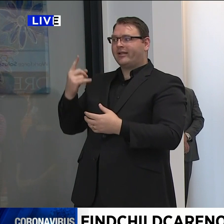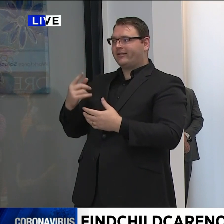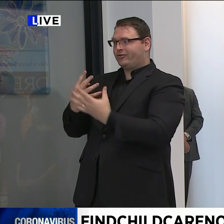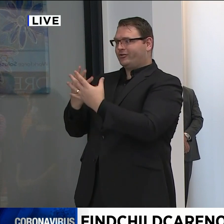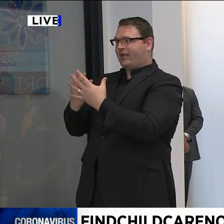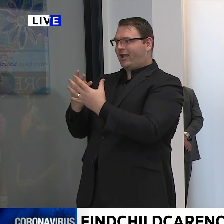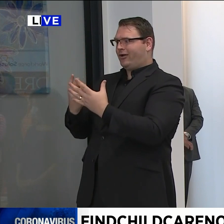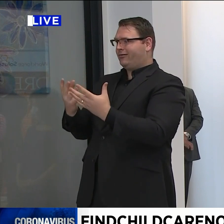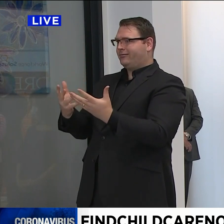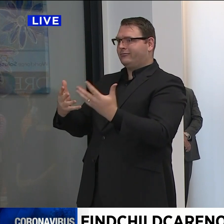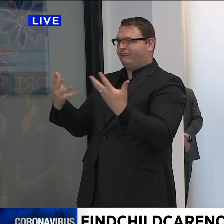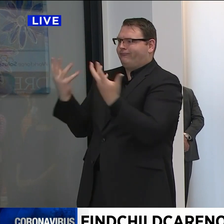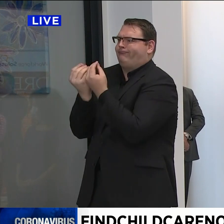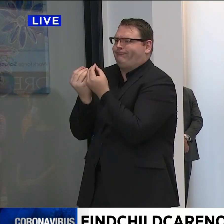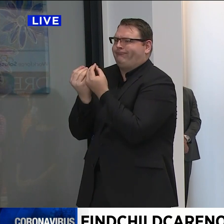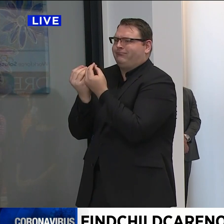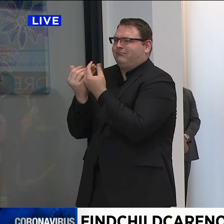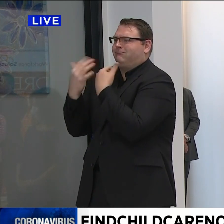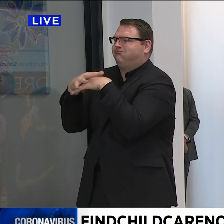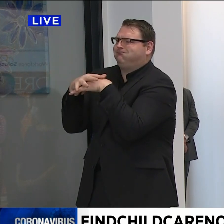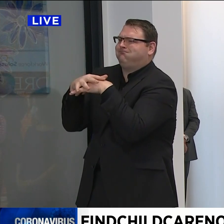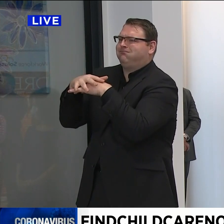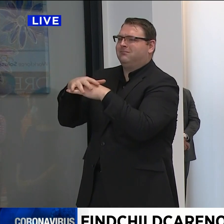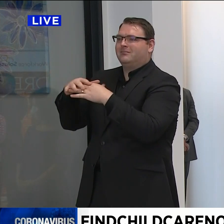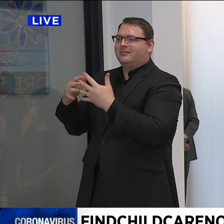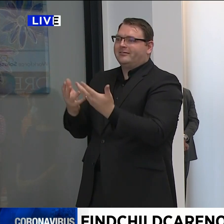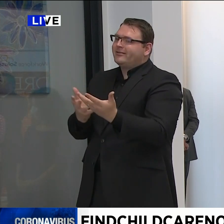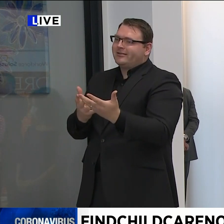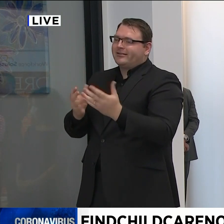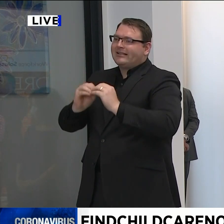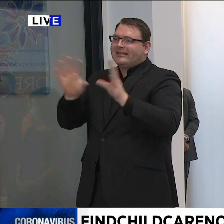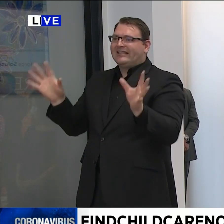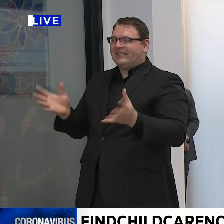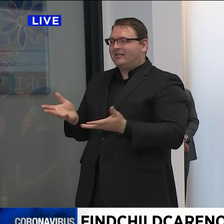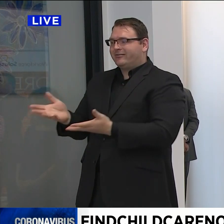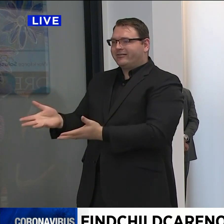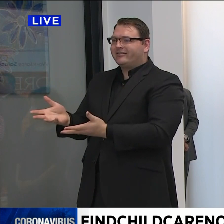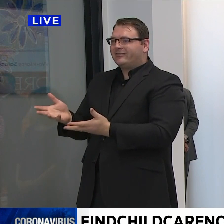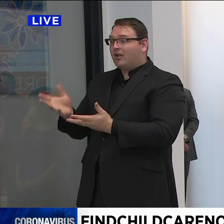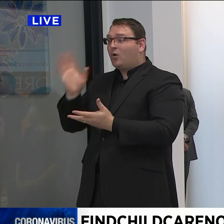and so. We don’t need a doctor and so. We don’t need a doctor we don’t need to to have a we don’t need to to have a doctor here we need to be a doctor here we need to be a doctor to understand the jail